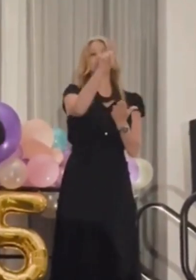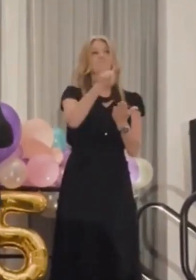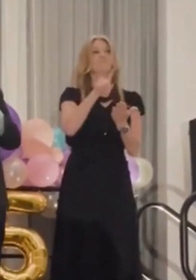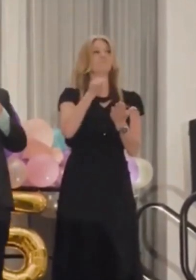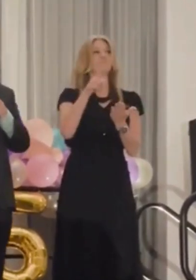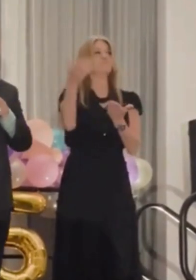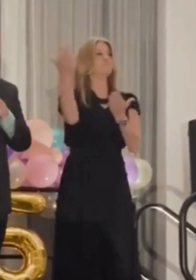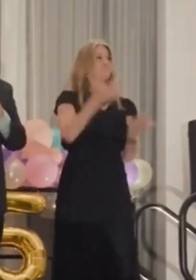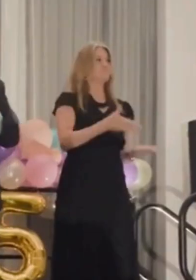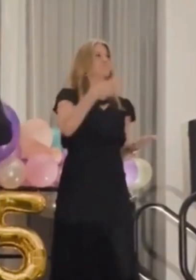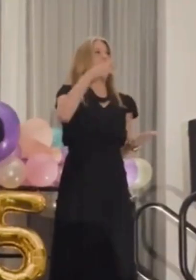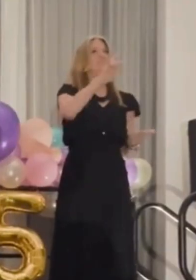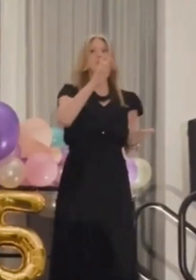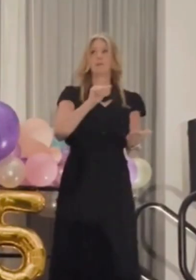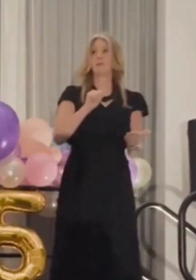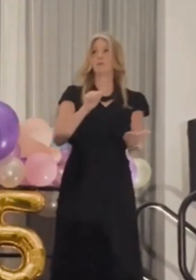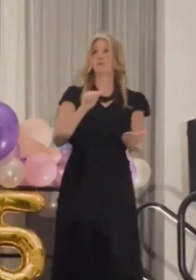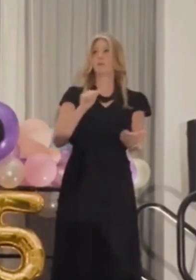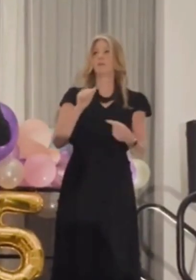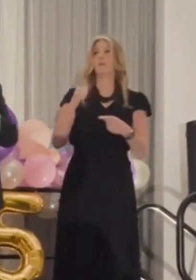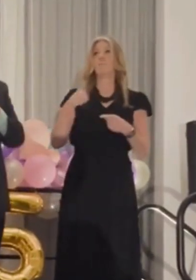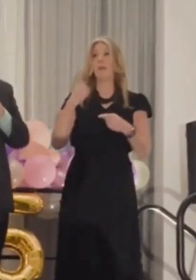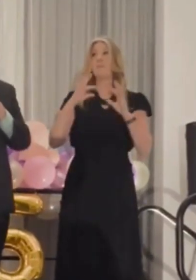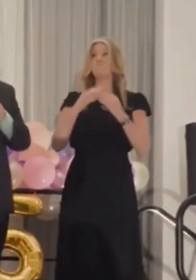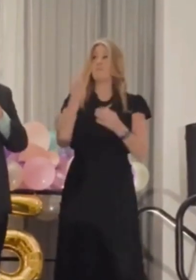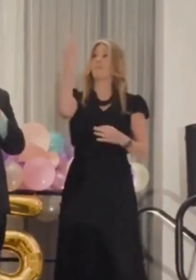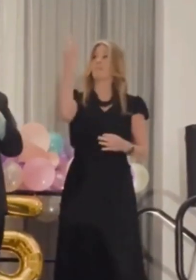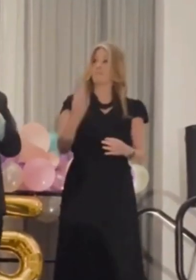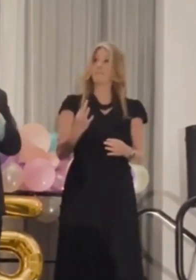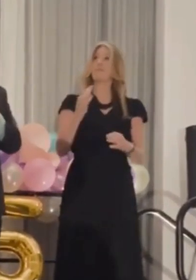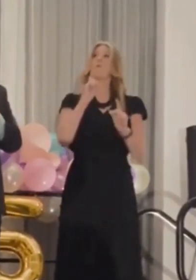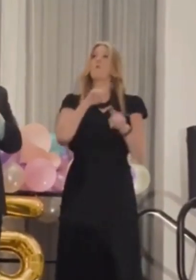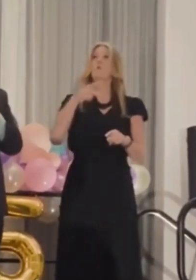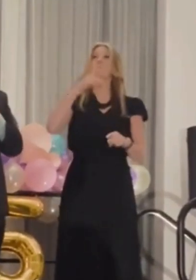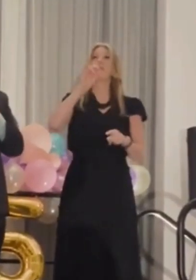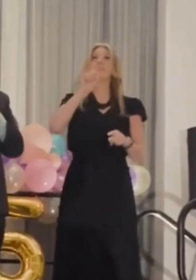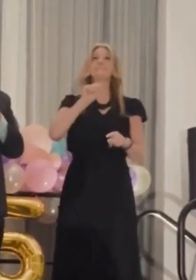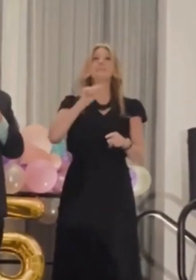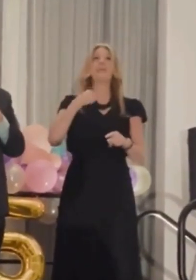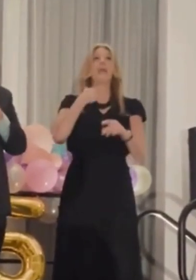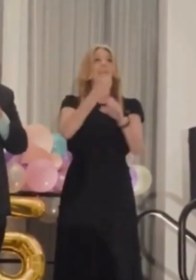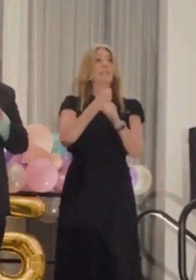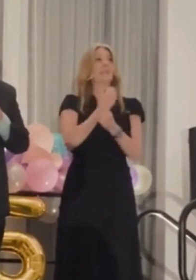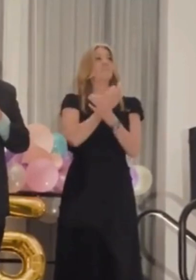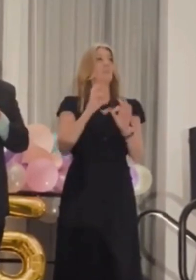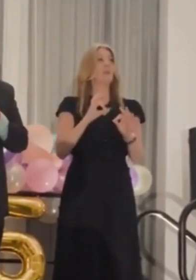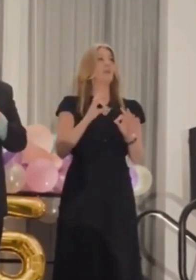For my family we would order pizza every Friday night on the app and I get a free pizza because we order three and we get a fourth for free.